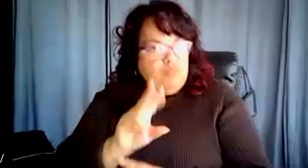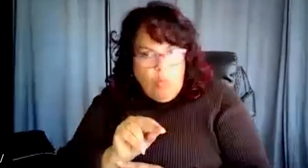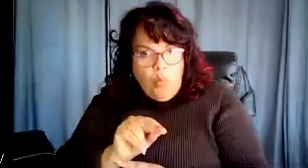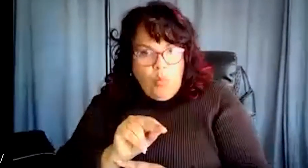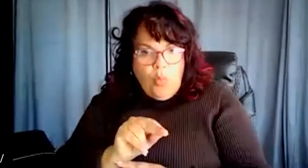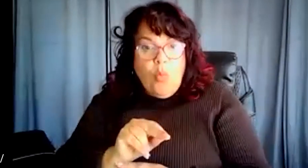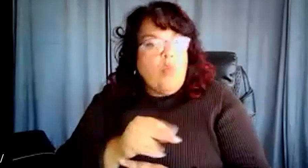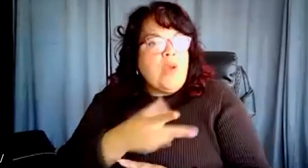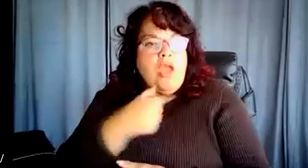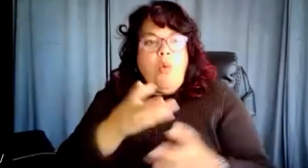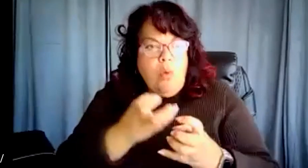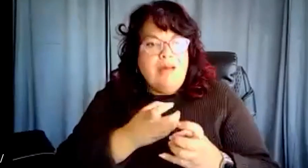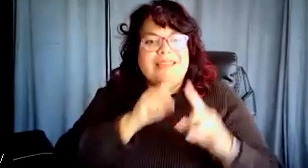is that we all want different things.